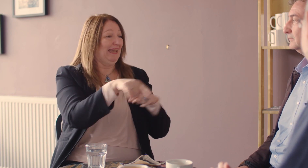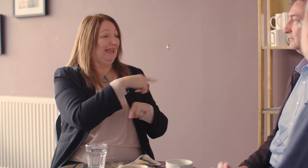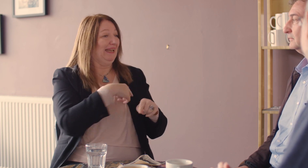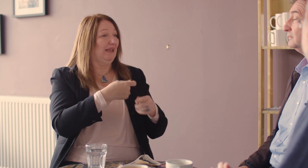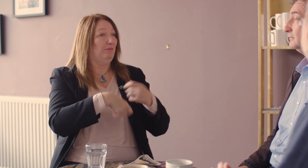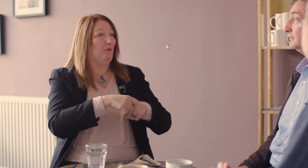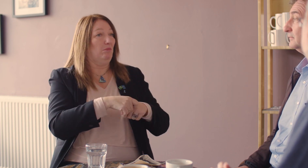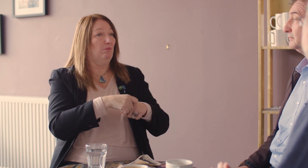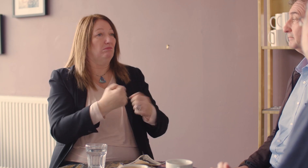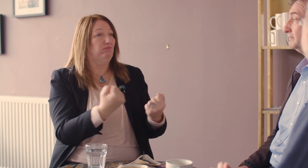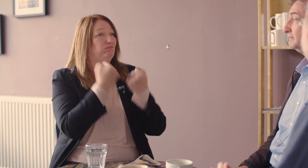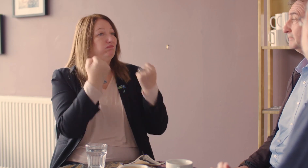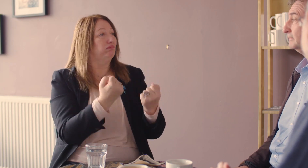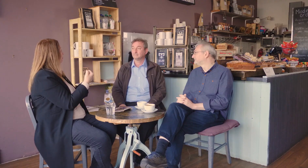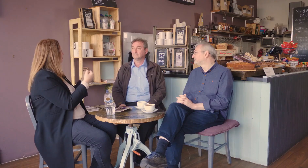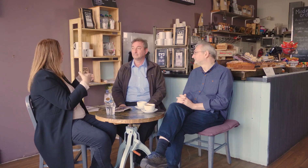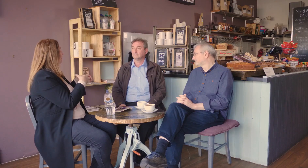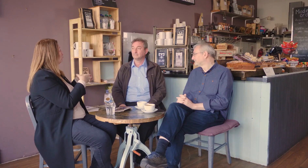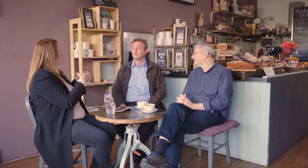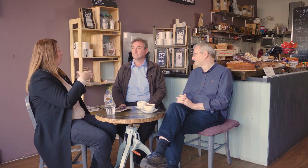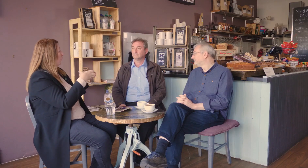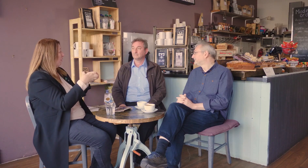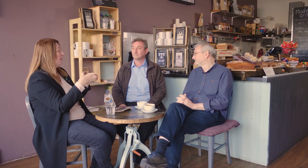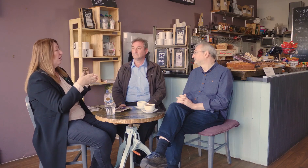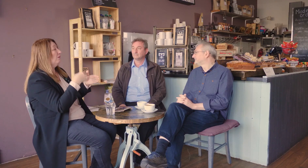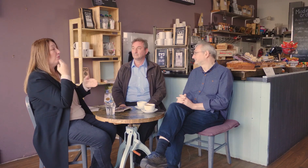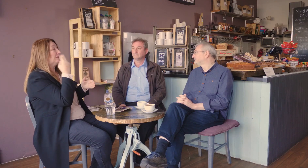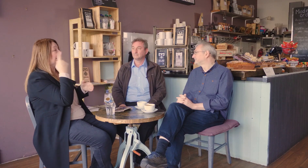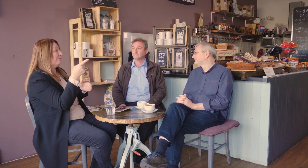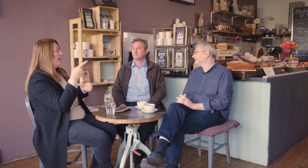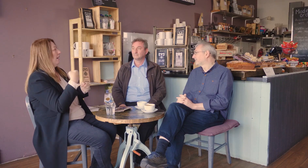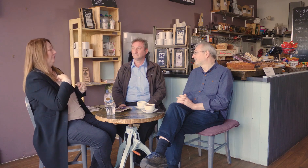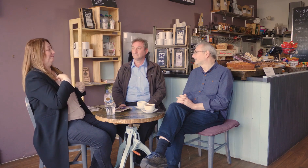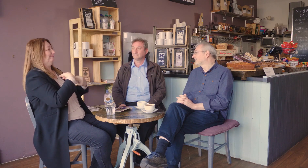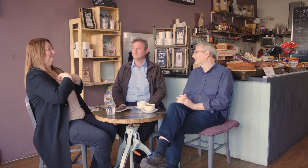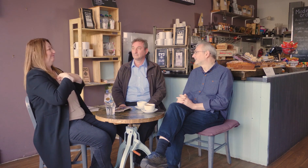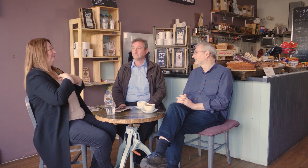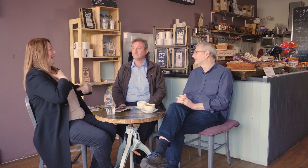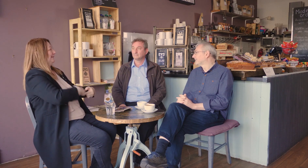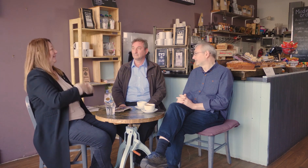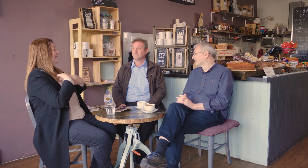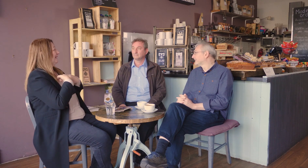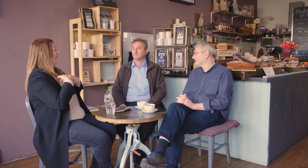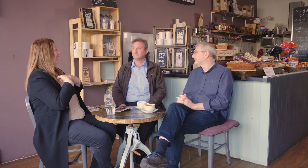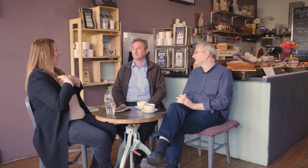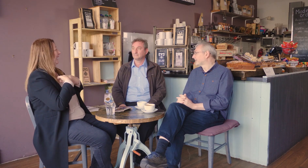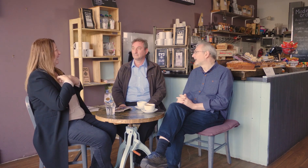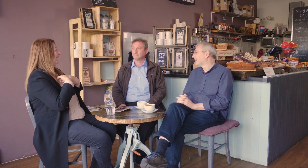you have to work together and that's what makes you stronger. It was that philosophy that I took with me to Boston Spa